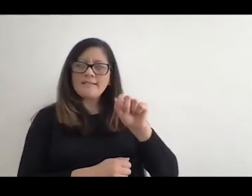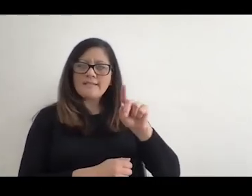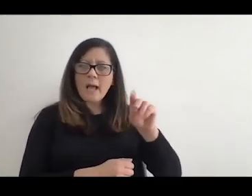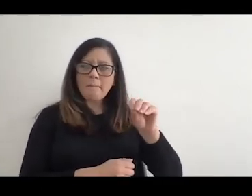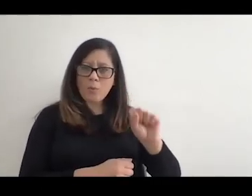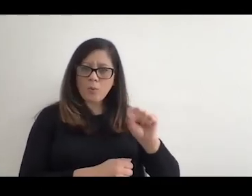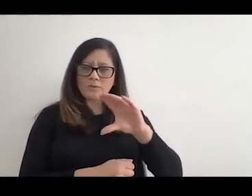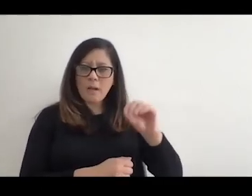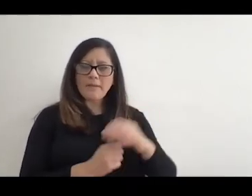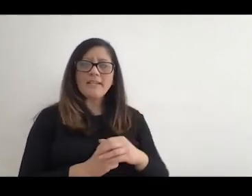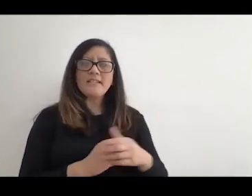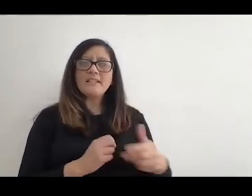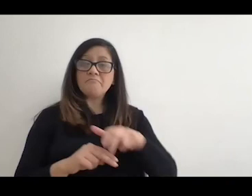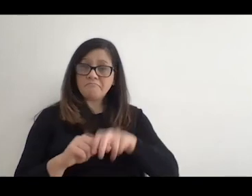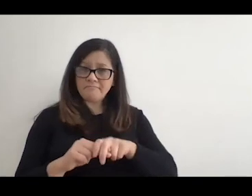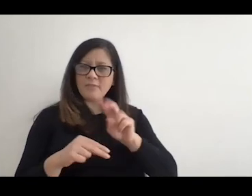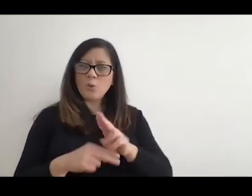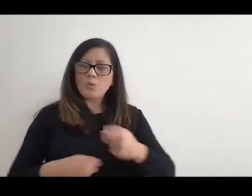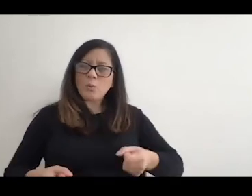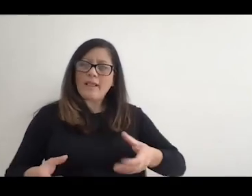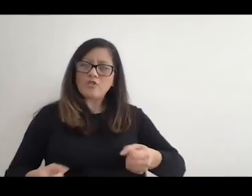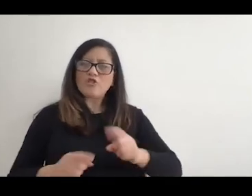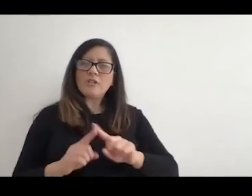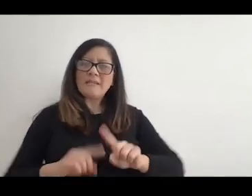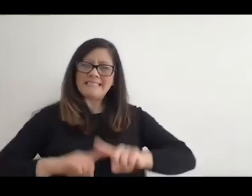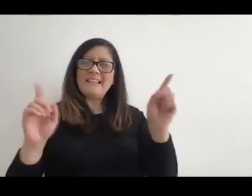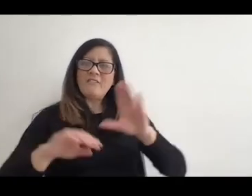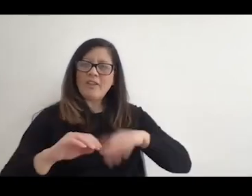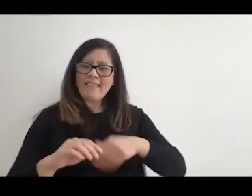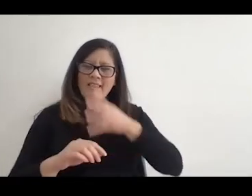but she differs from Tamata who I introduced you to